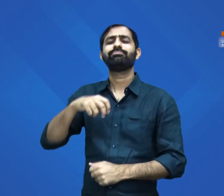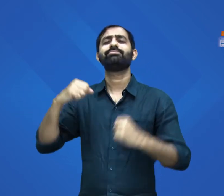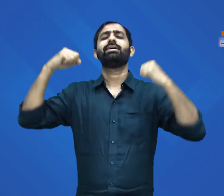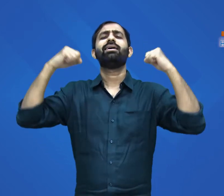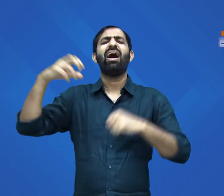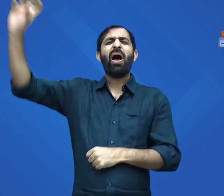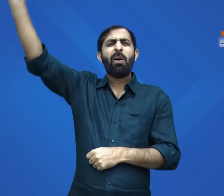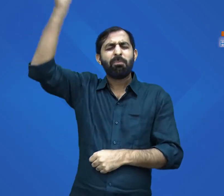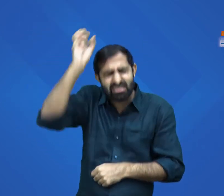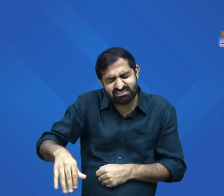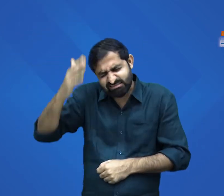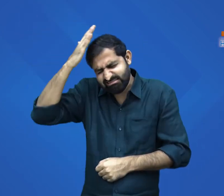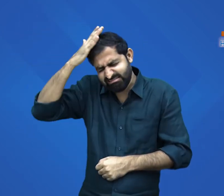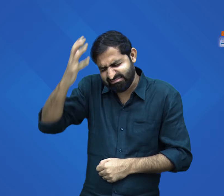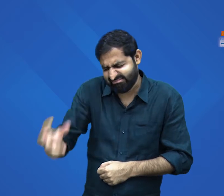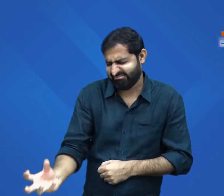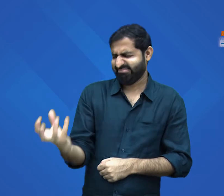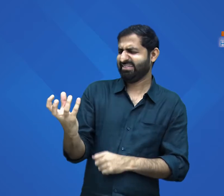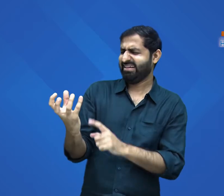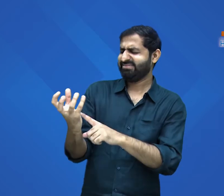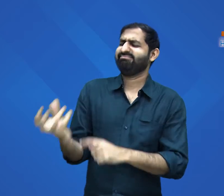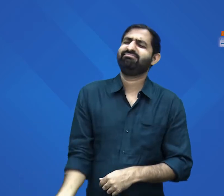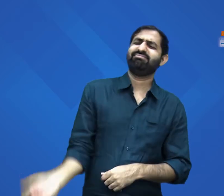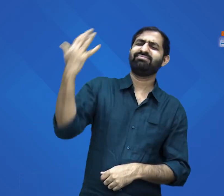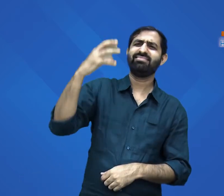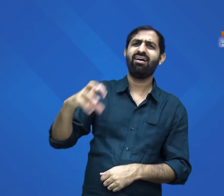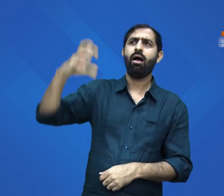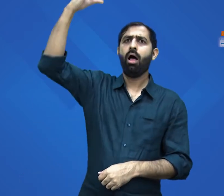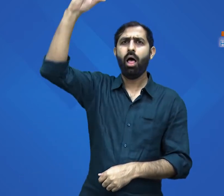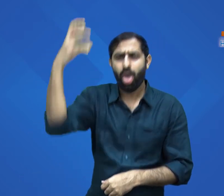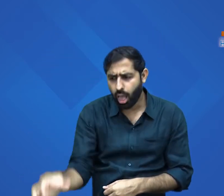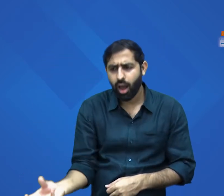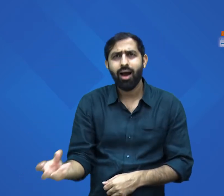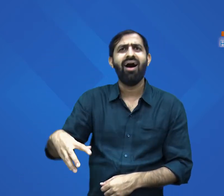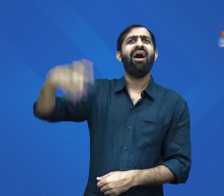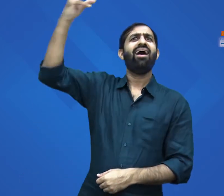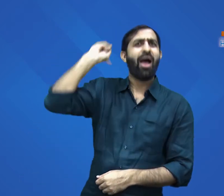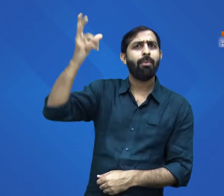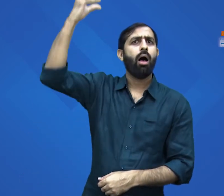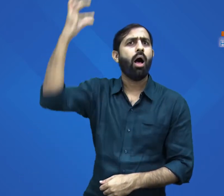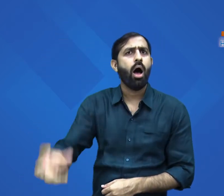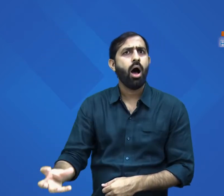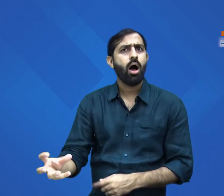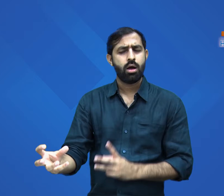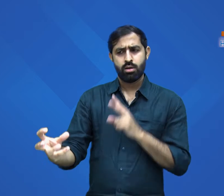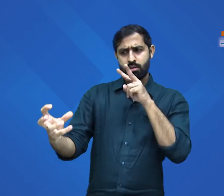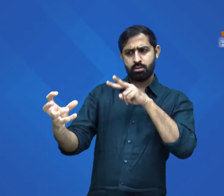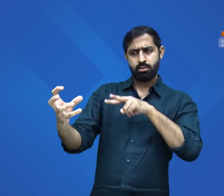Isaac Newton was curious enough to start questioning the whole action of the apple falling to the ground